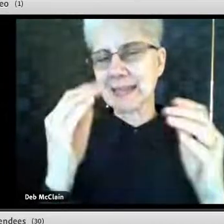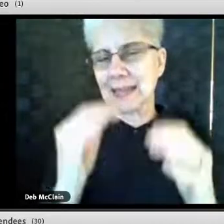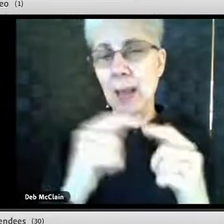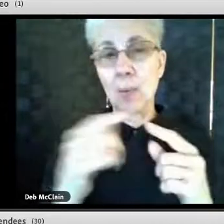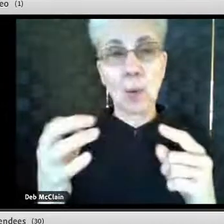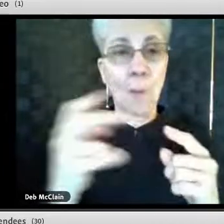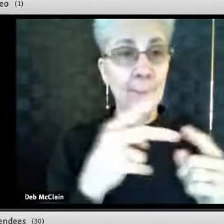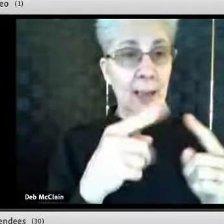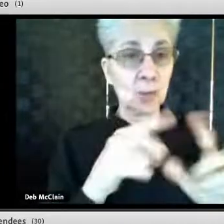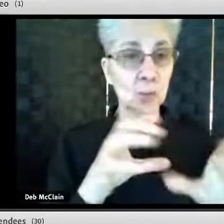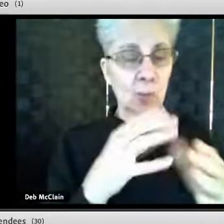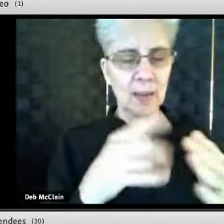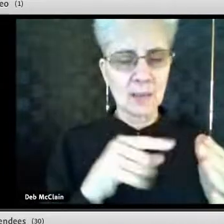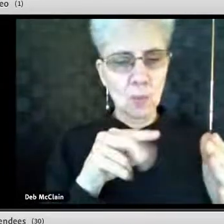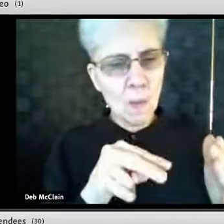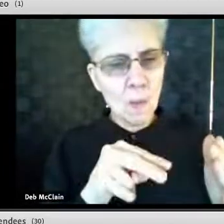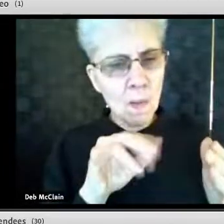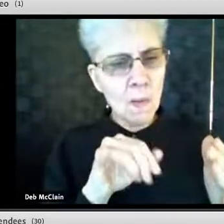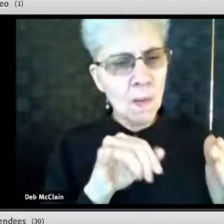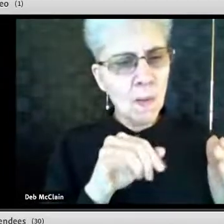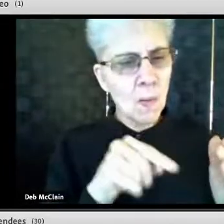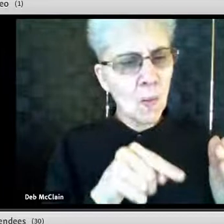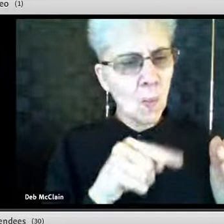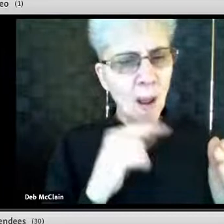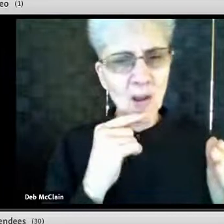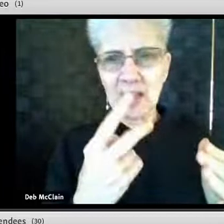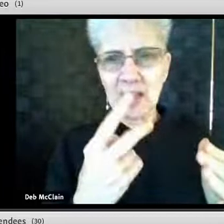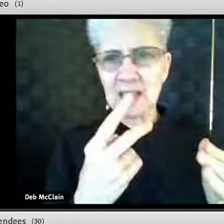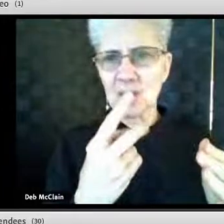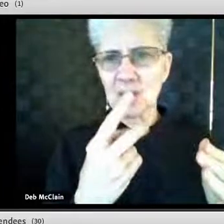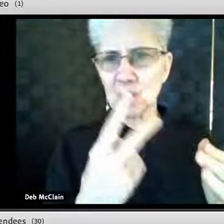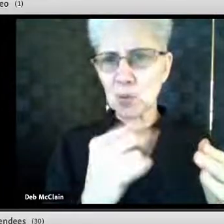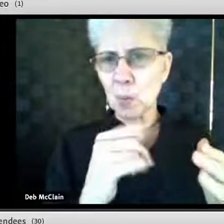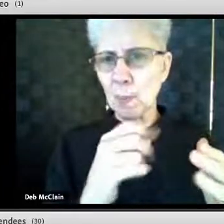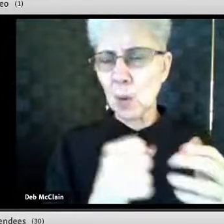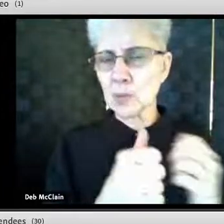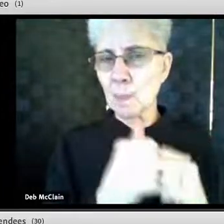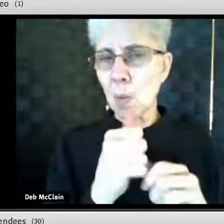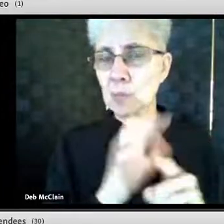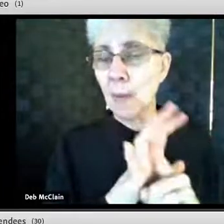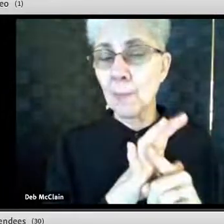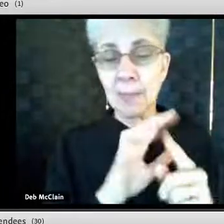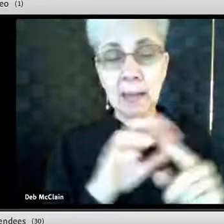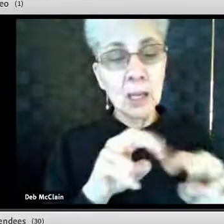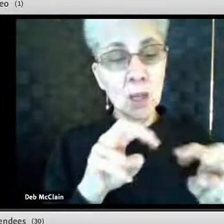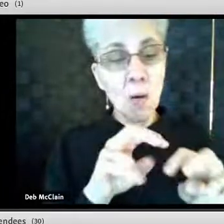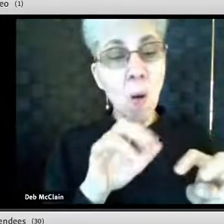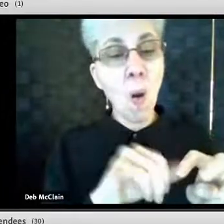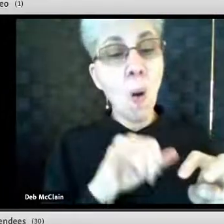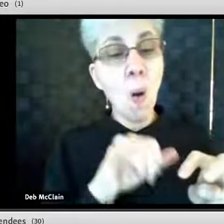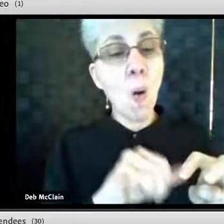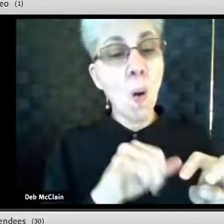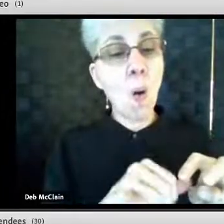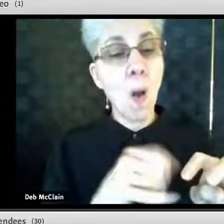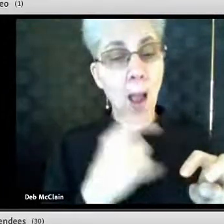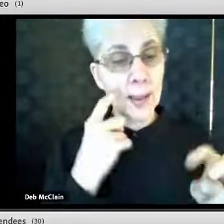and now, when I go back to do stuff and go,"Why are, you know, these Tuesday posts the most popular?" And then I can look, and I can say, "Okay.